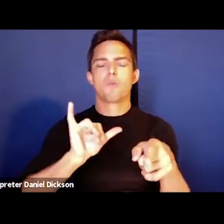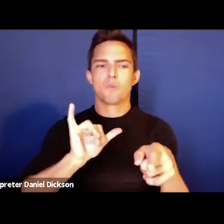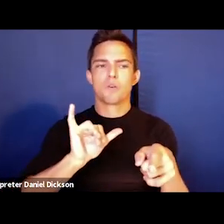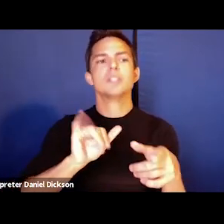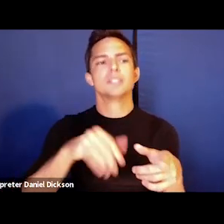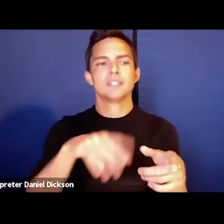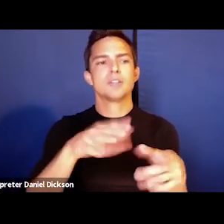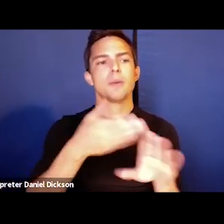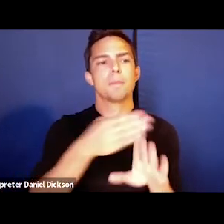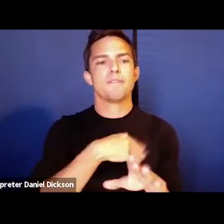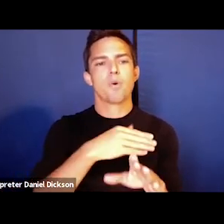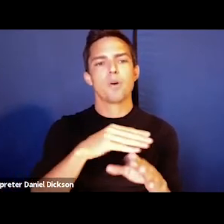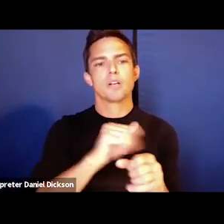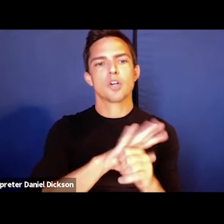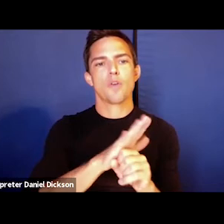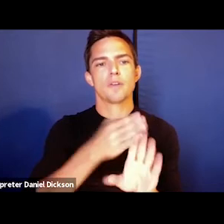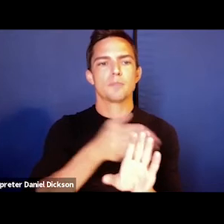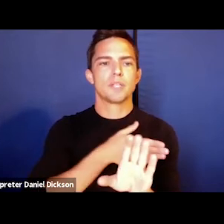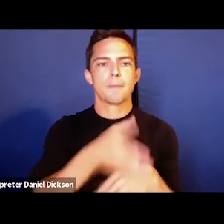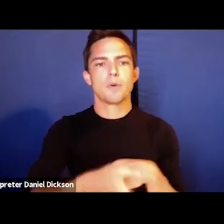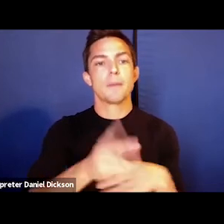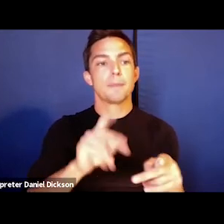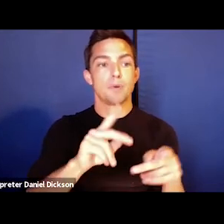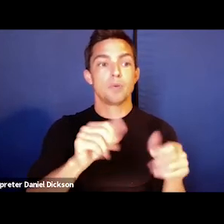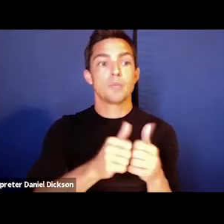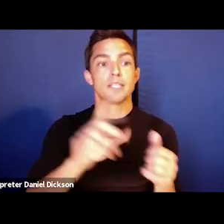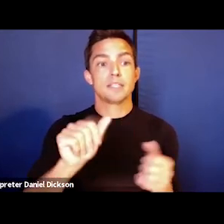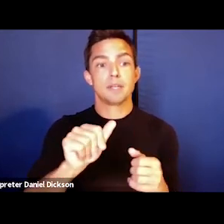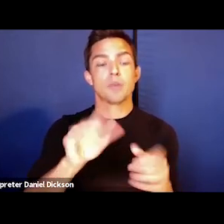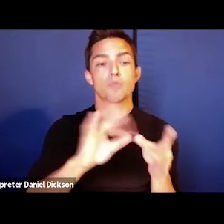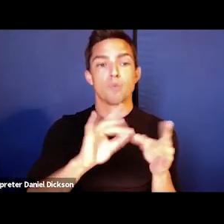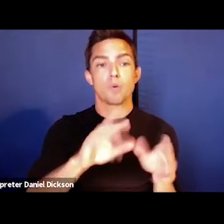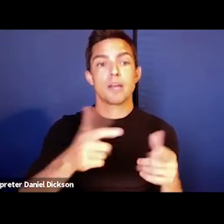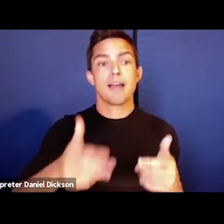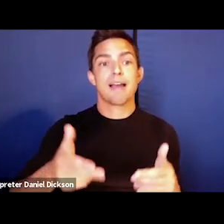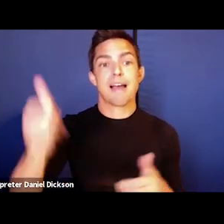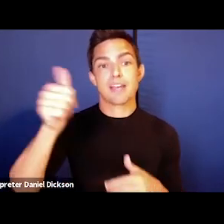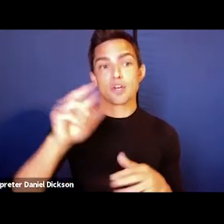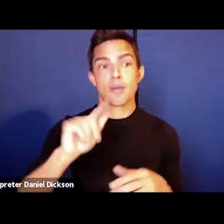people with disability reported higher rates or more satisfaction with the amount of time